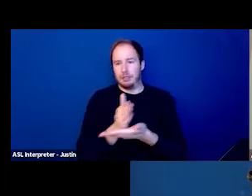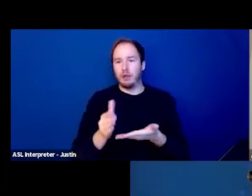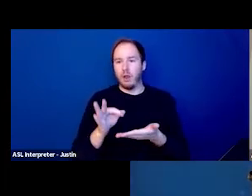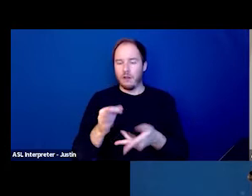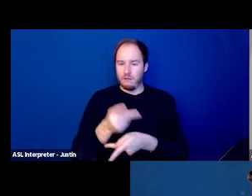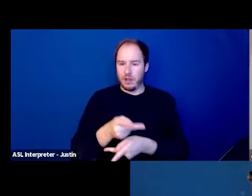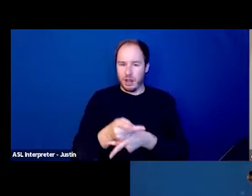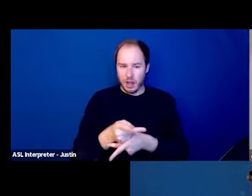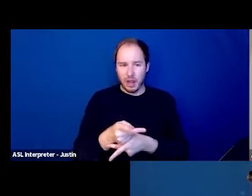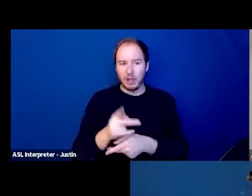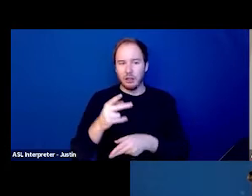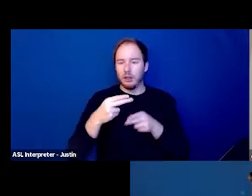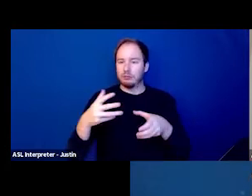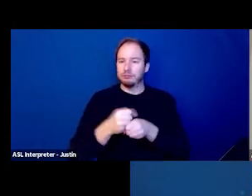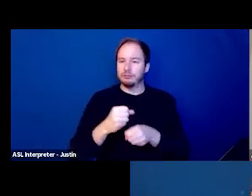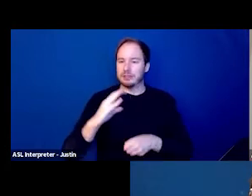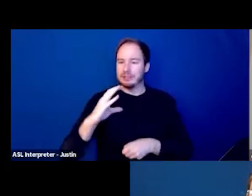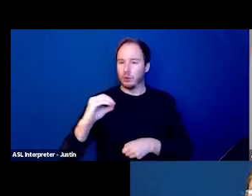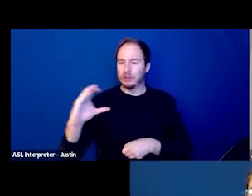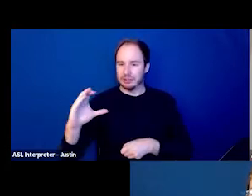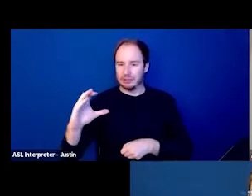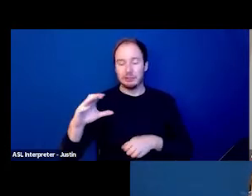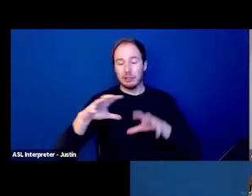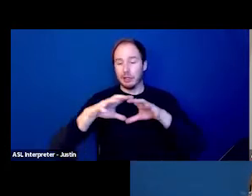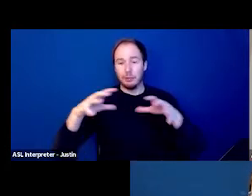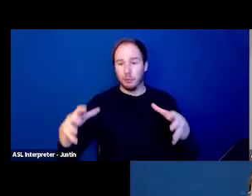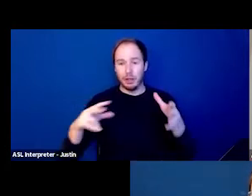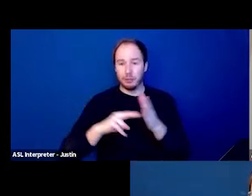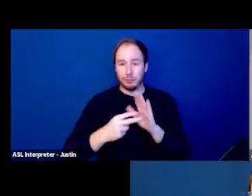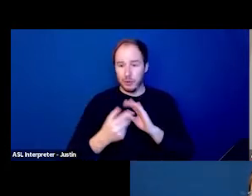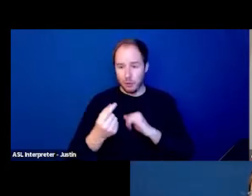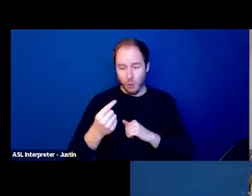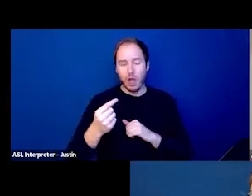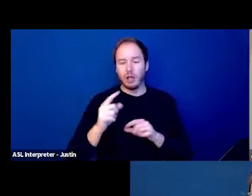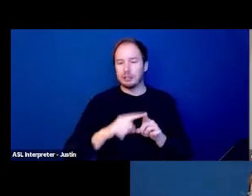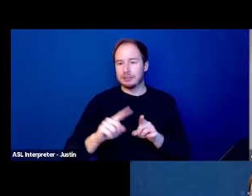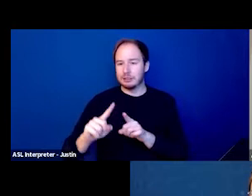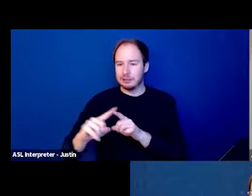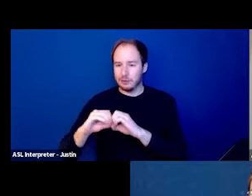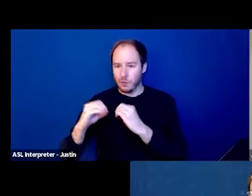or the CoC, which is an umbrella term for the group of organizations and agencies